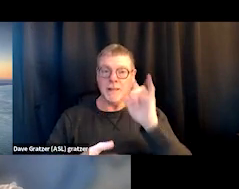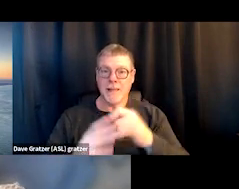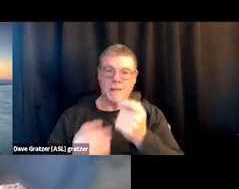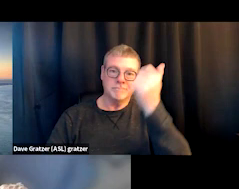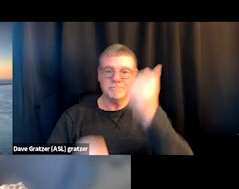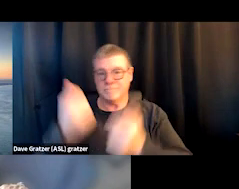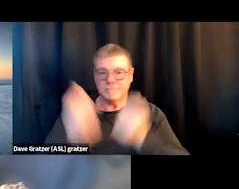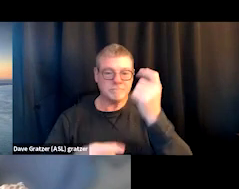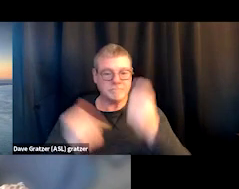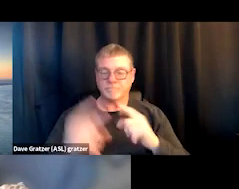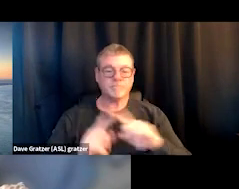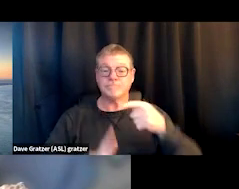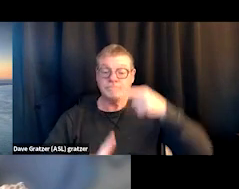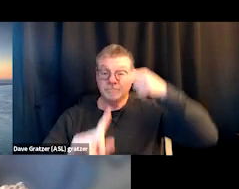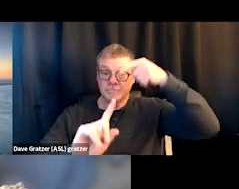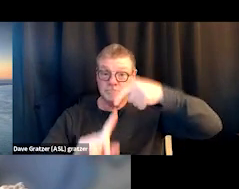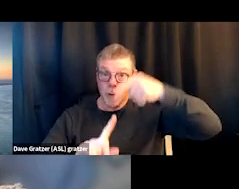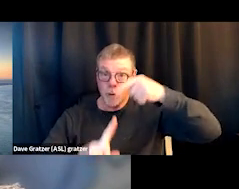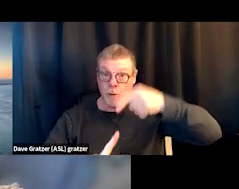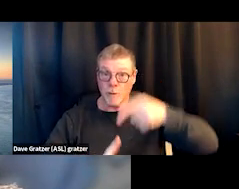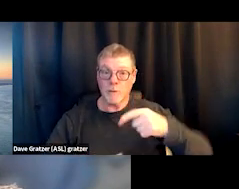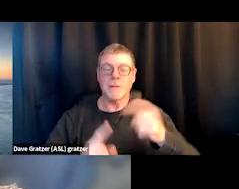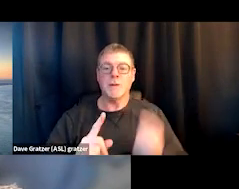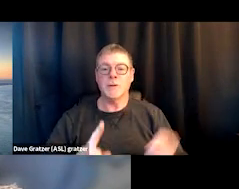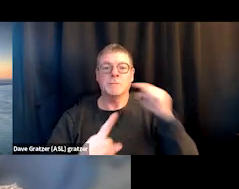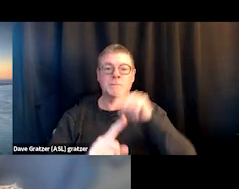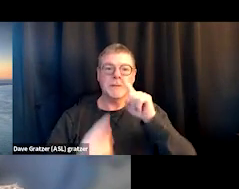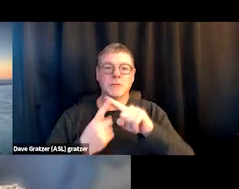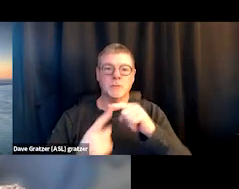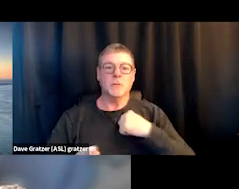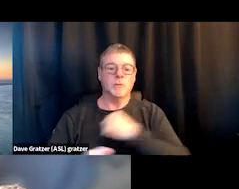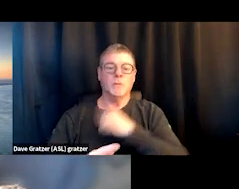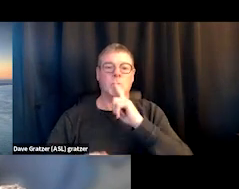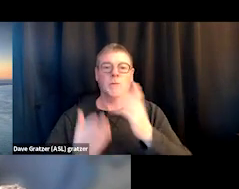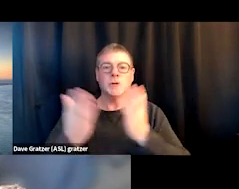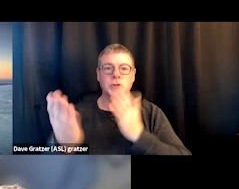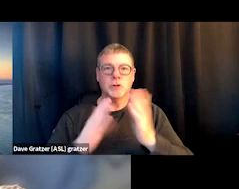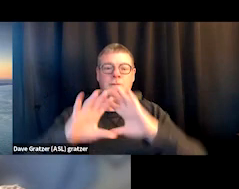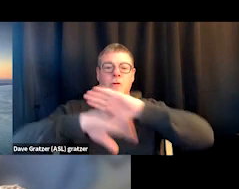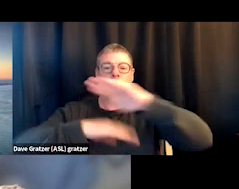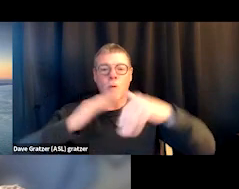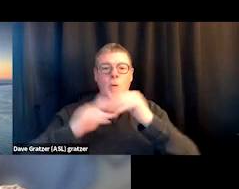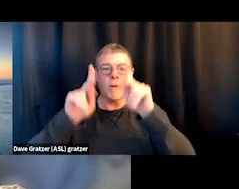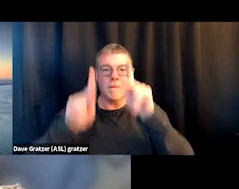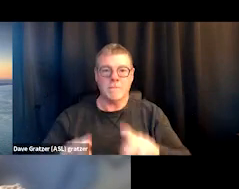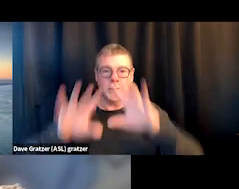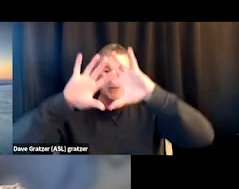but I think the main thing, again, goes back to making sure that we are serving the whole being, thinking about well-being